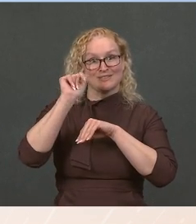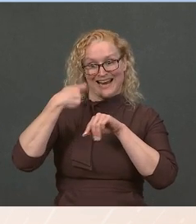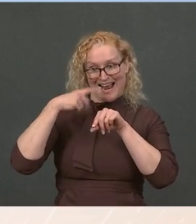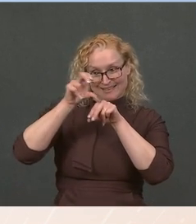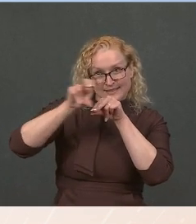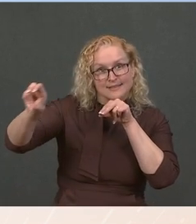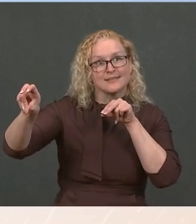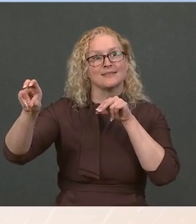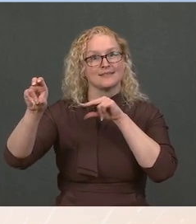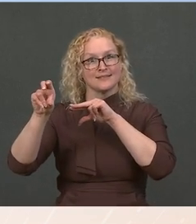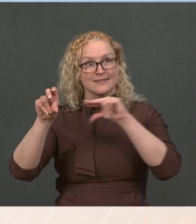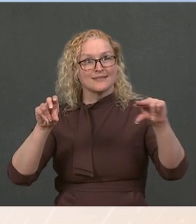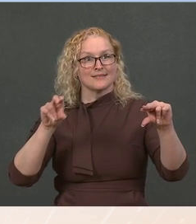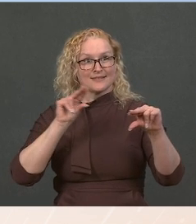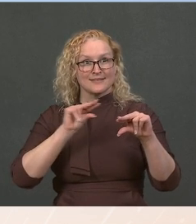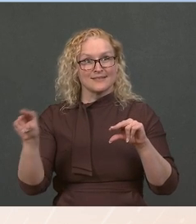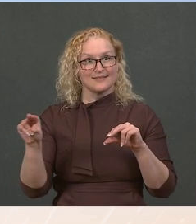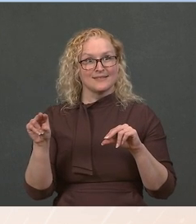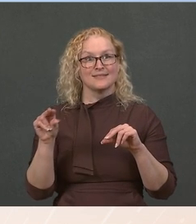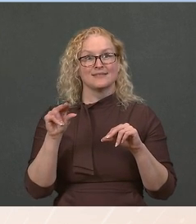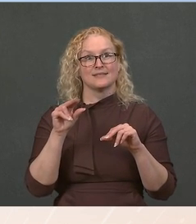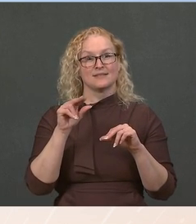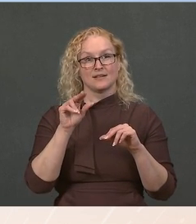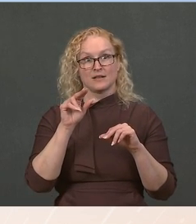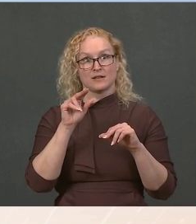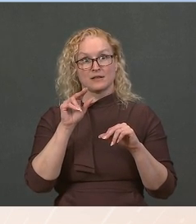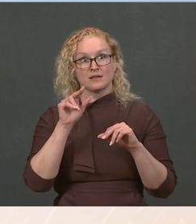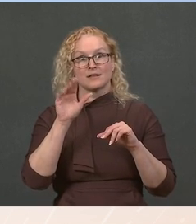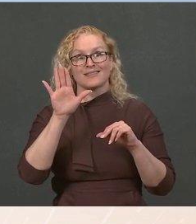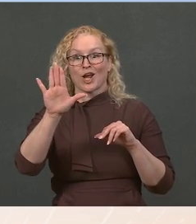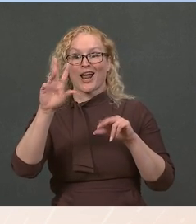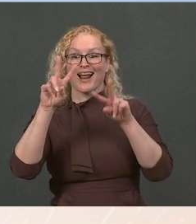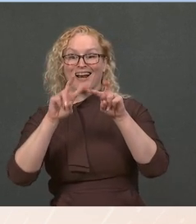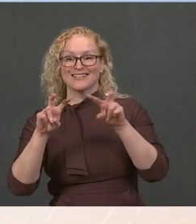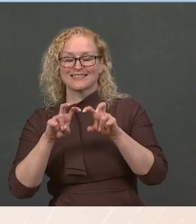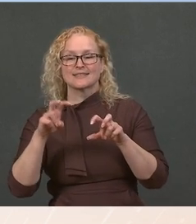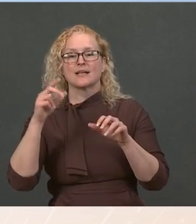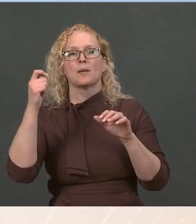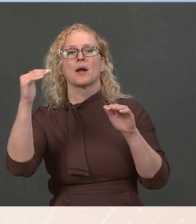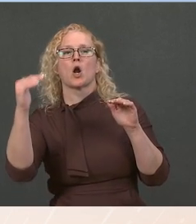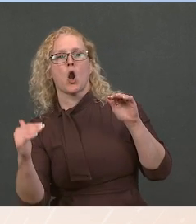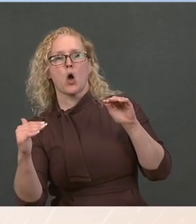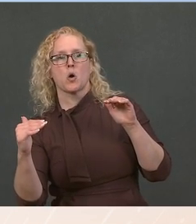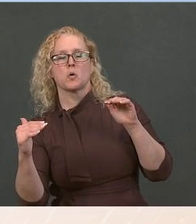So, they also don't include key areas of the Build Back Better that will increase economic growth,